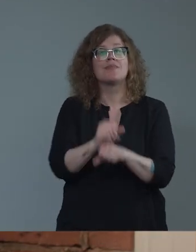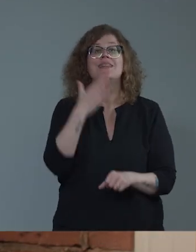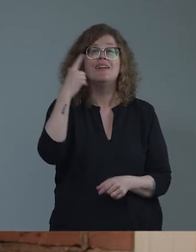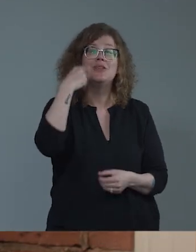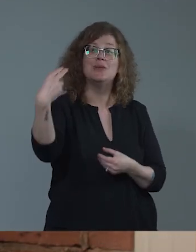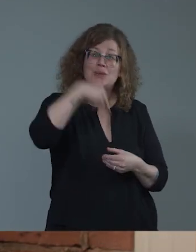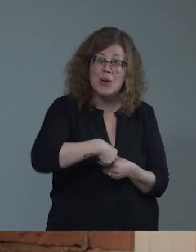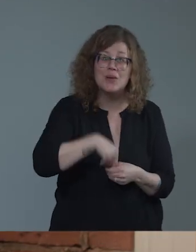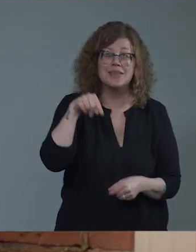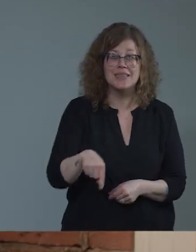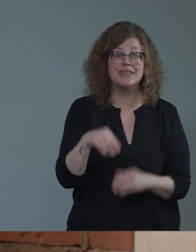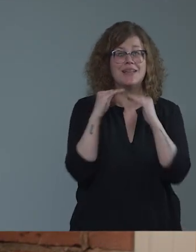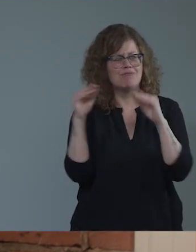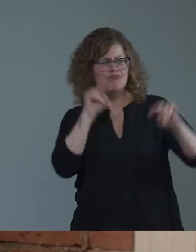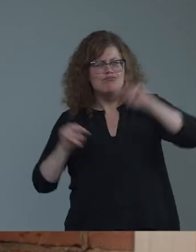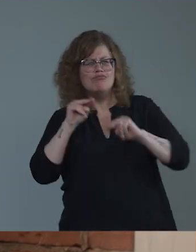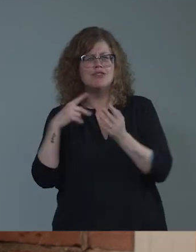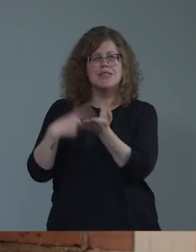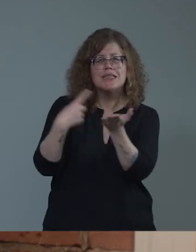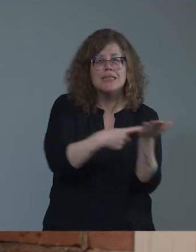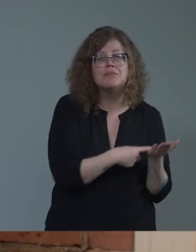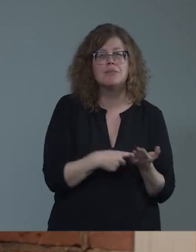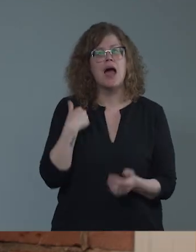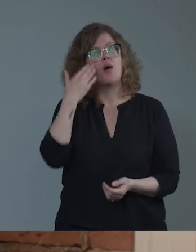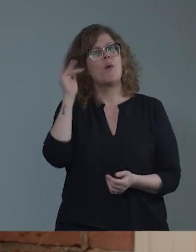just to make sure that you stay on track. There's a lot of circling. A lot of